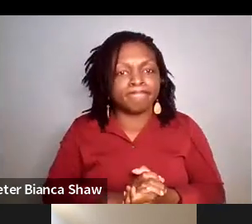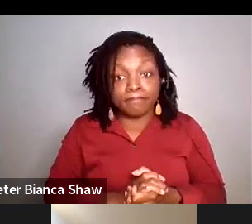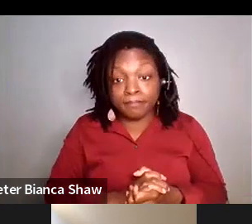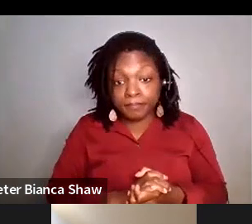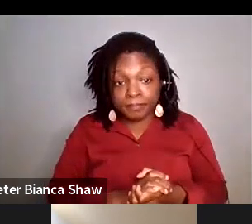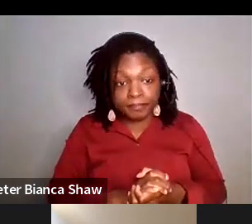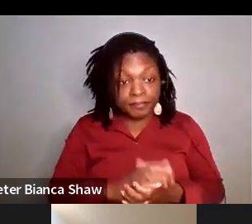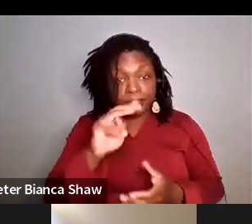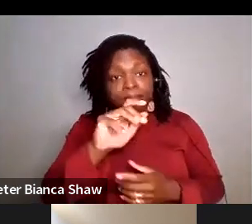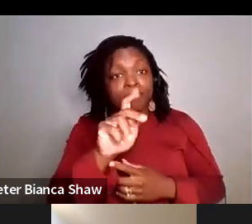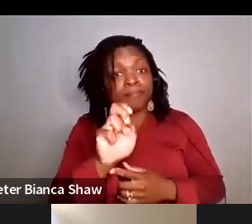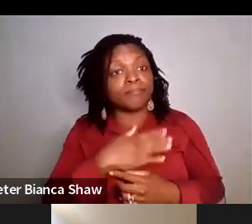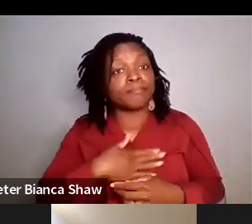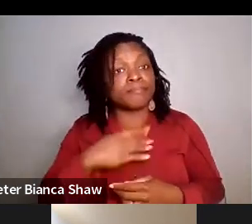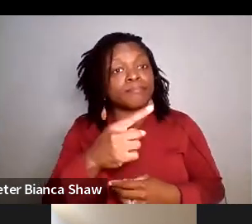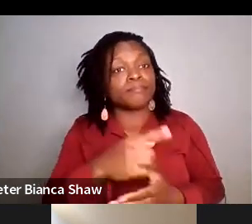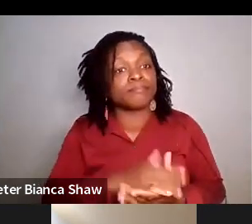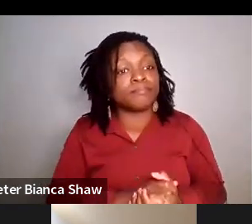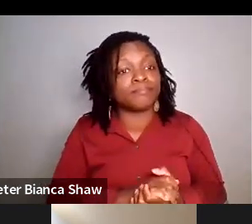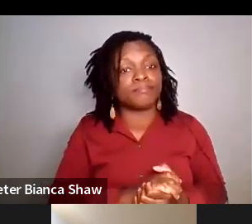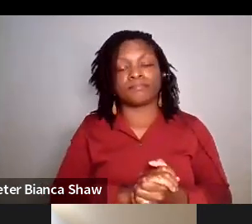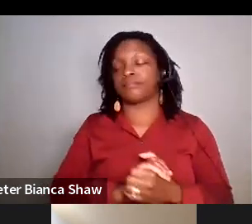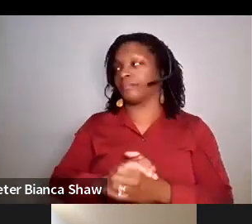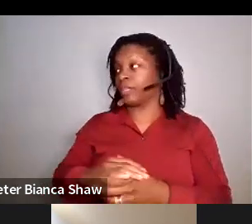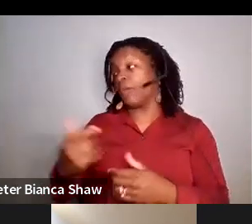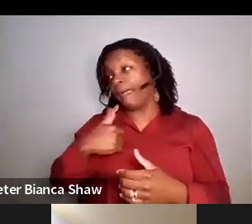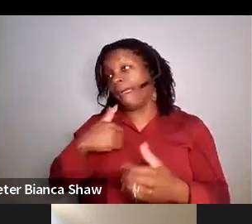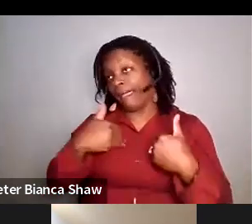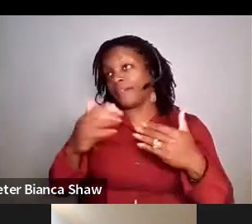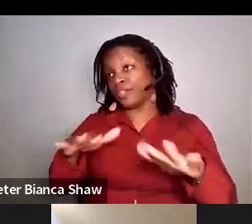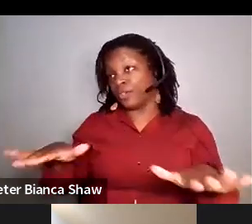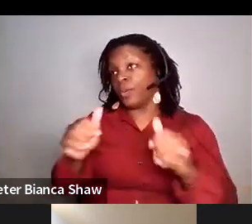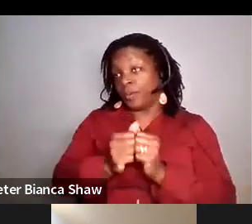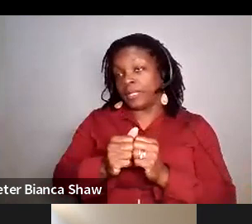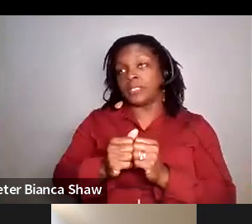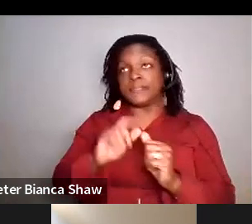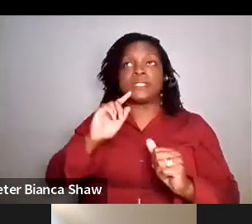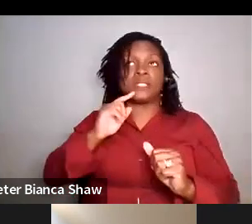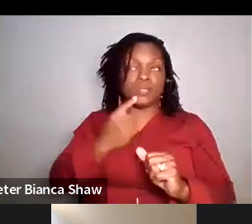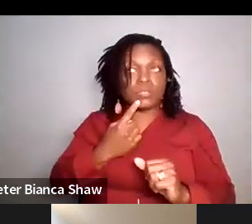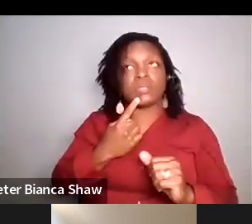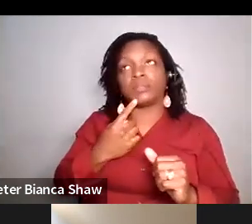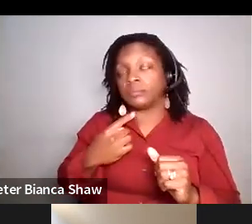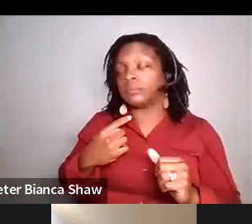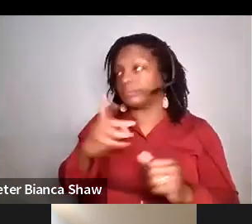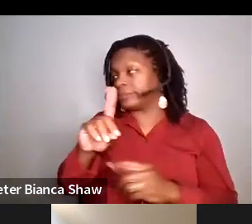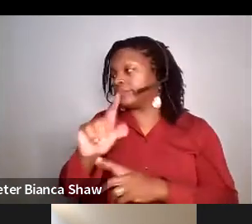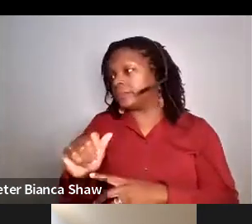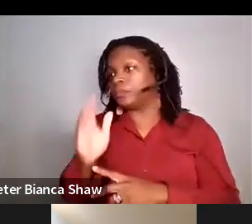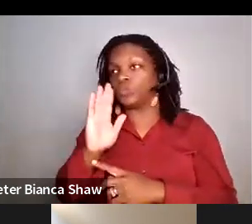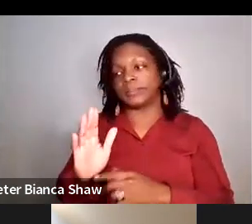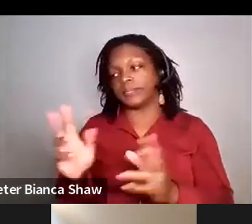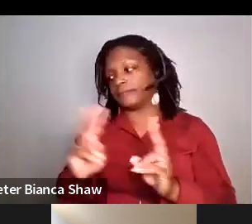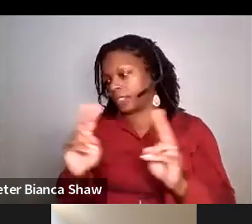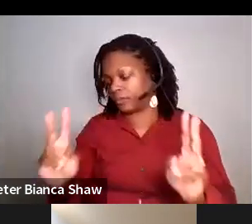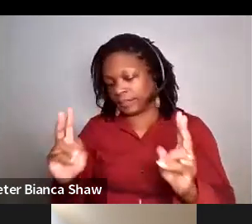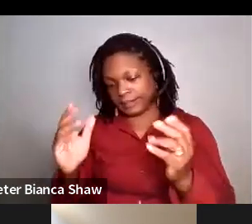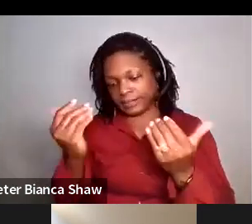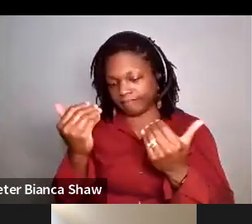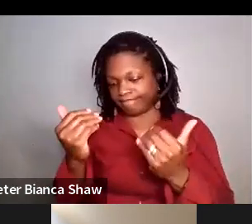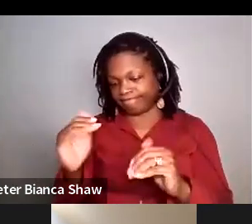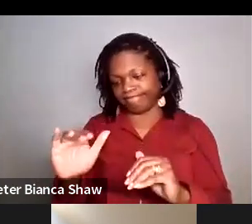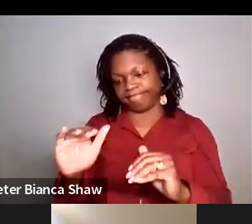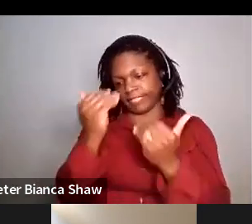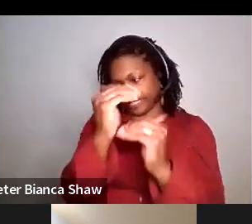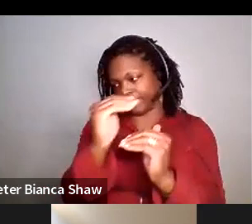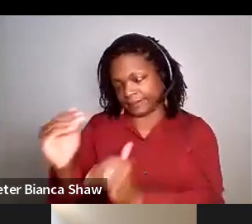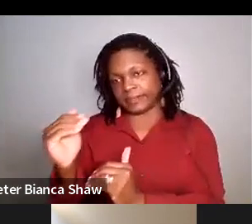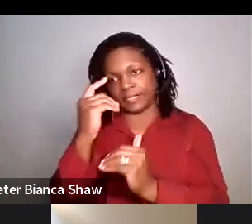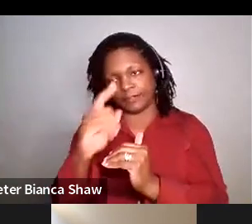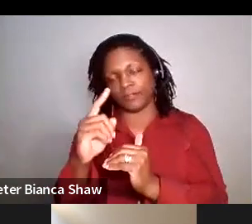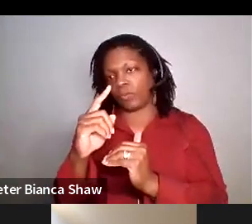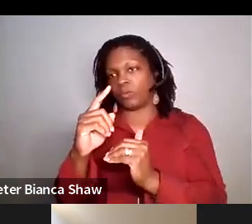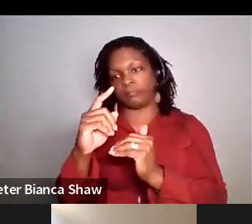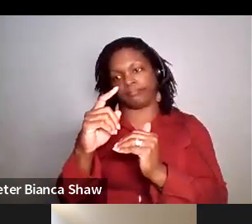Well, I have some children with some some pretty severe disabilities that are going to be, you know they're gonna be very limited for their remainder of their lives.